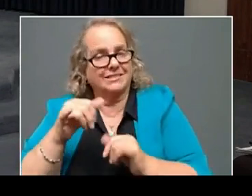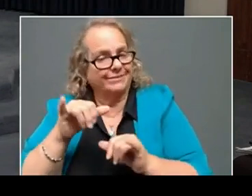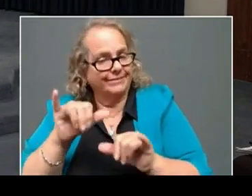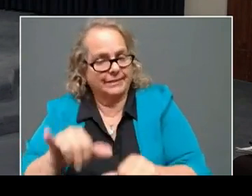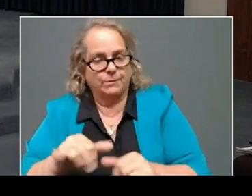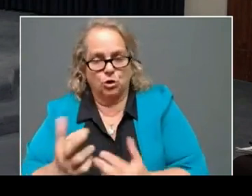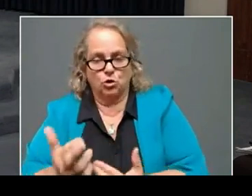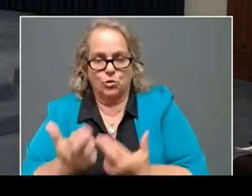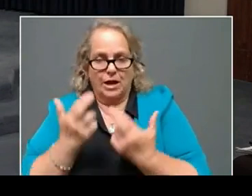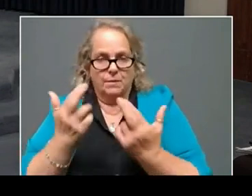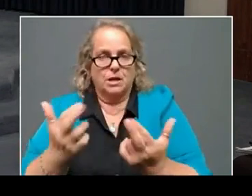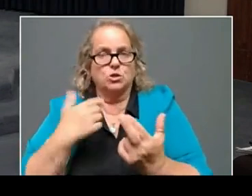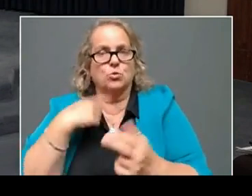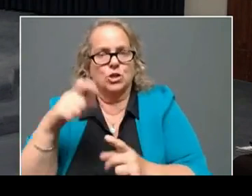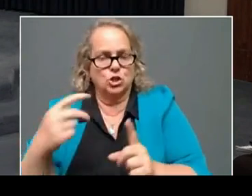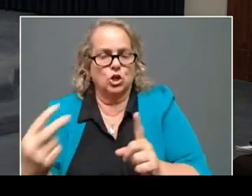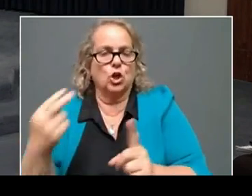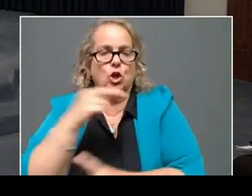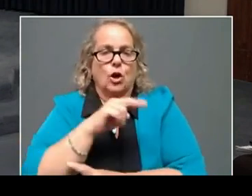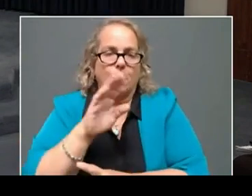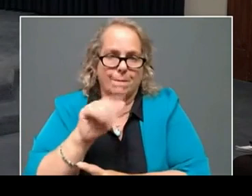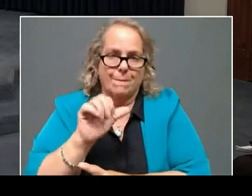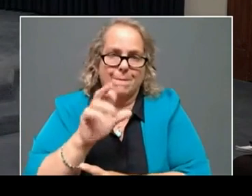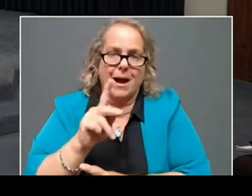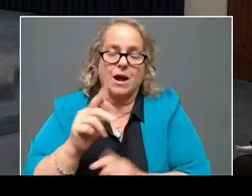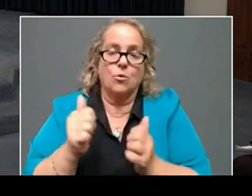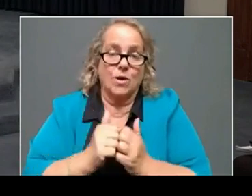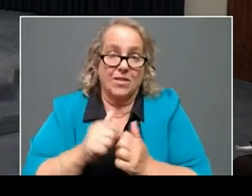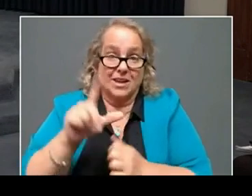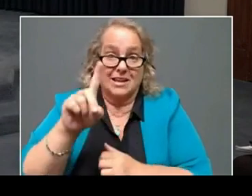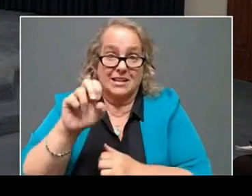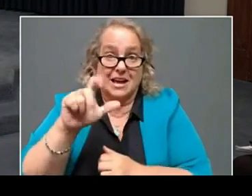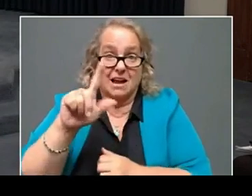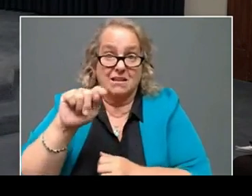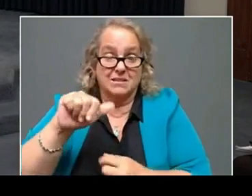at them with the with the delta variant. And admittedly we haven't yet with